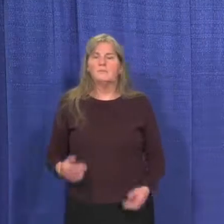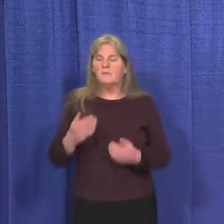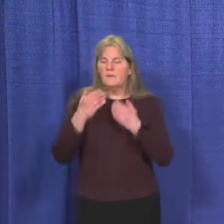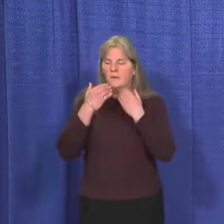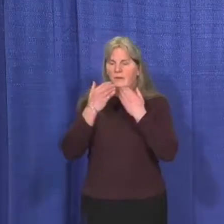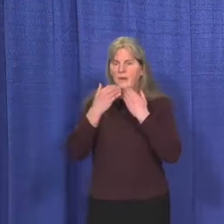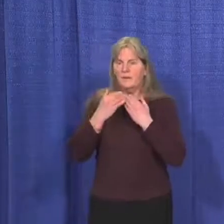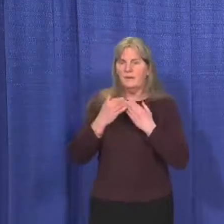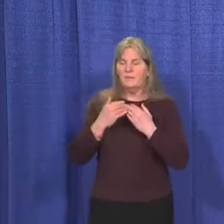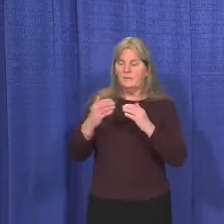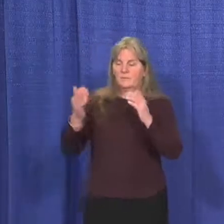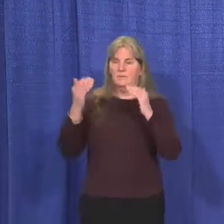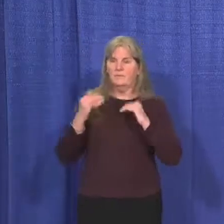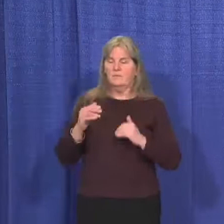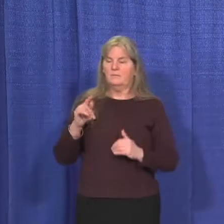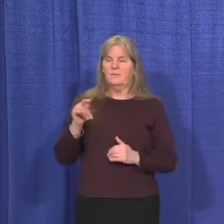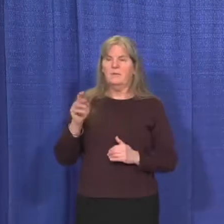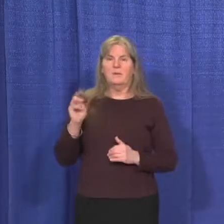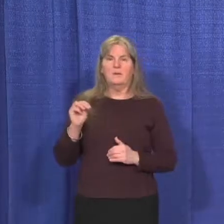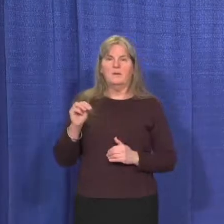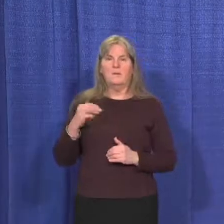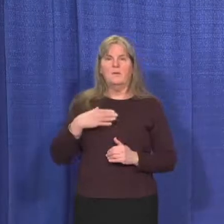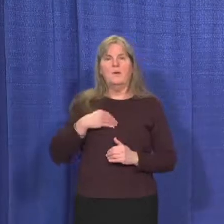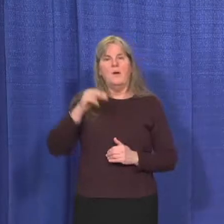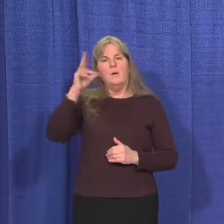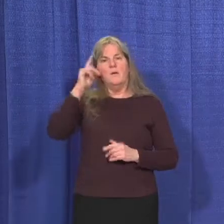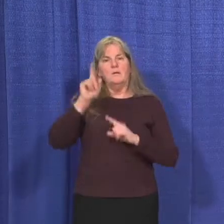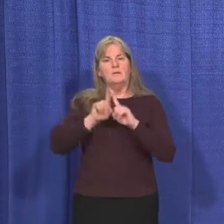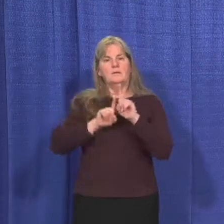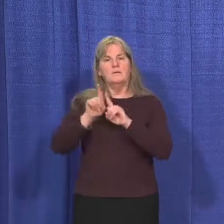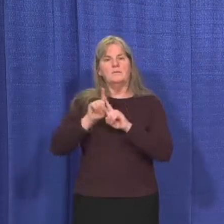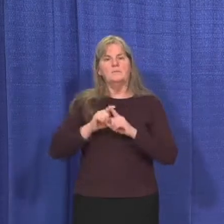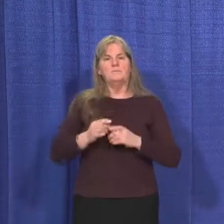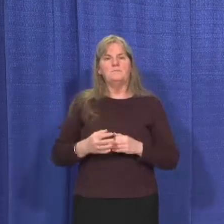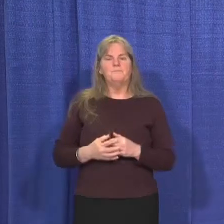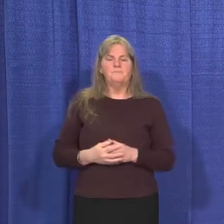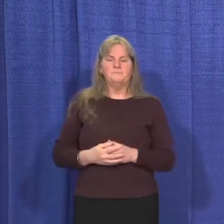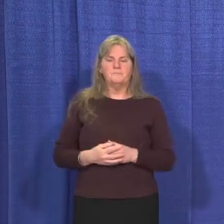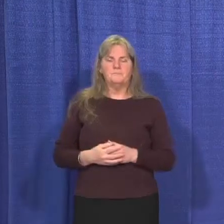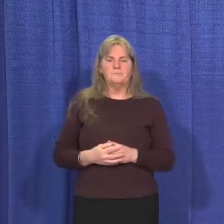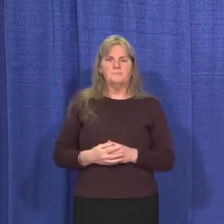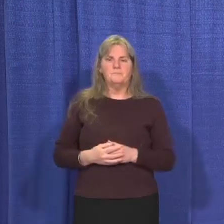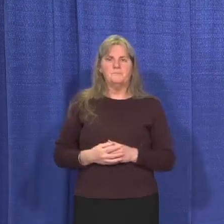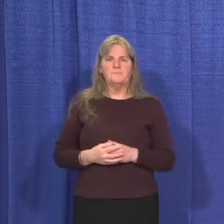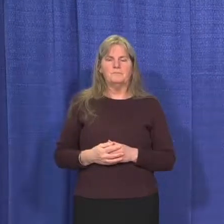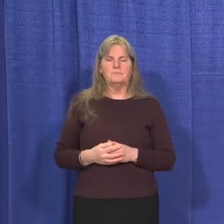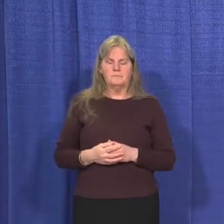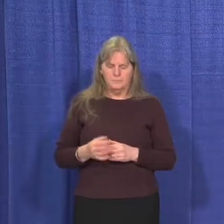Pat: Thank you. Now to Tim, Whitehorse Star.